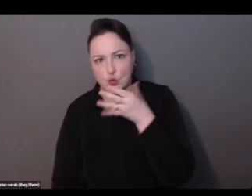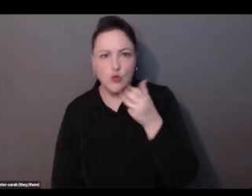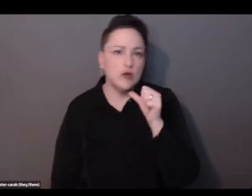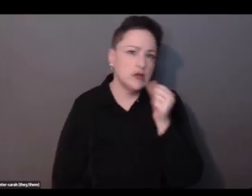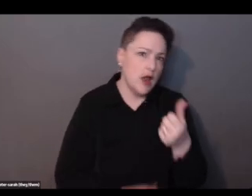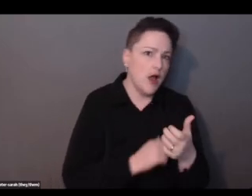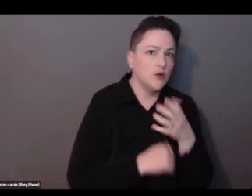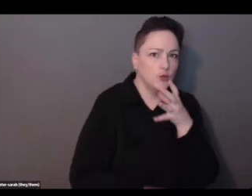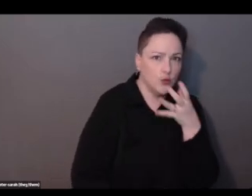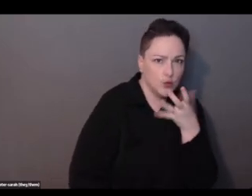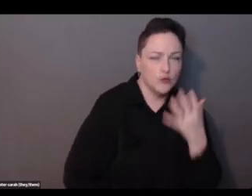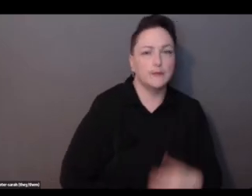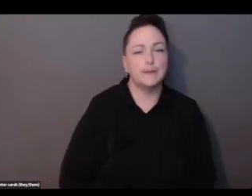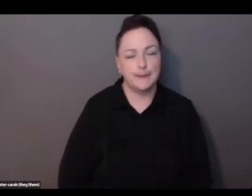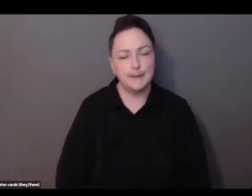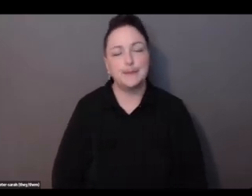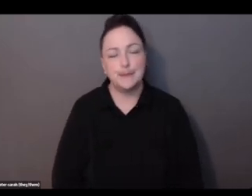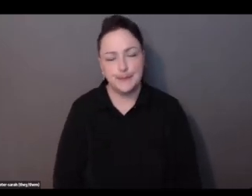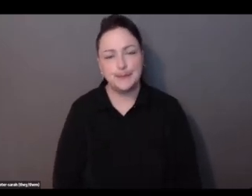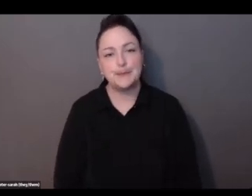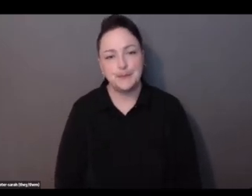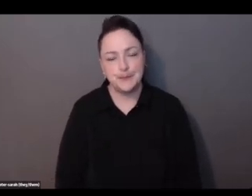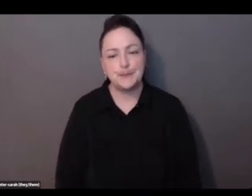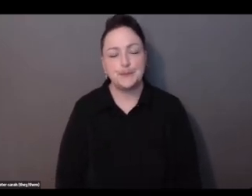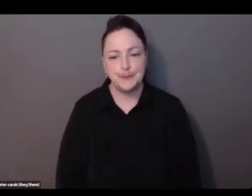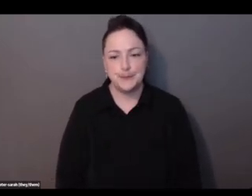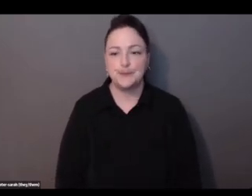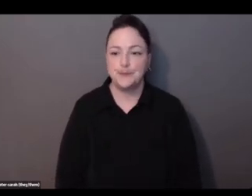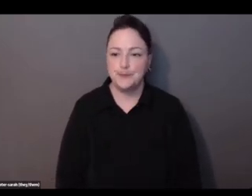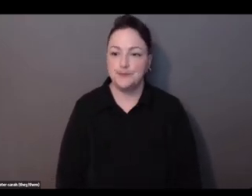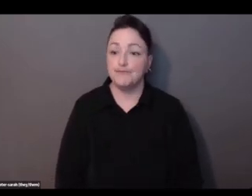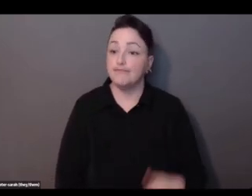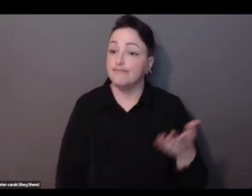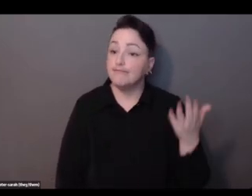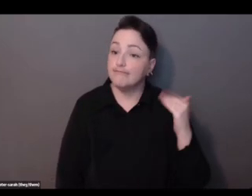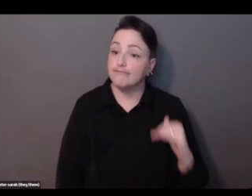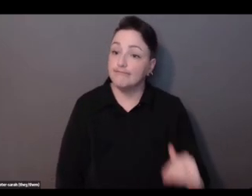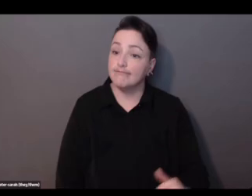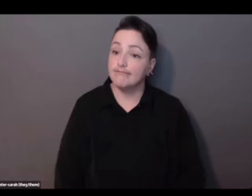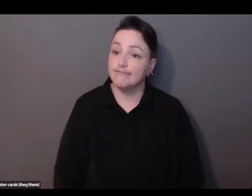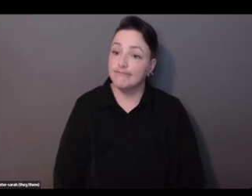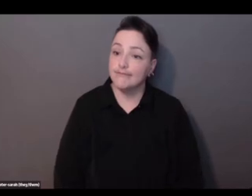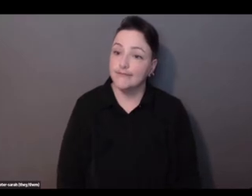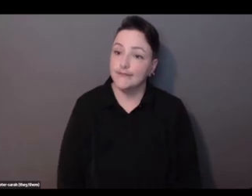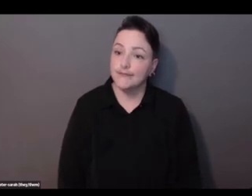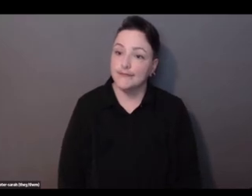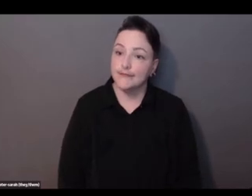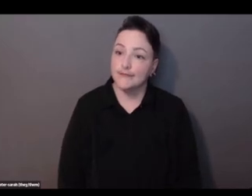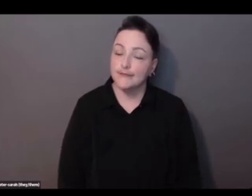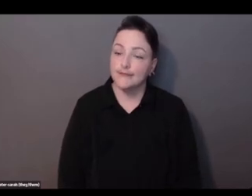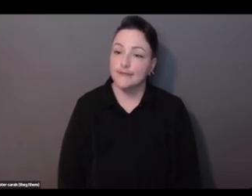Let's see. I want